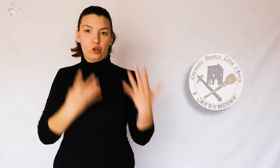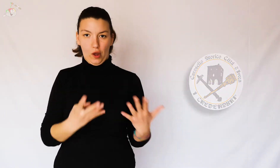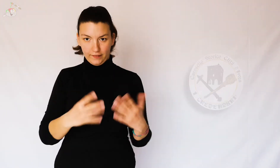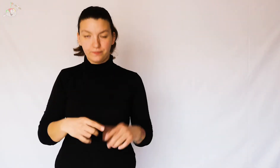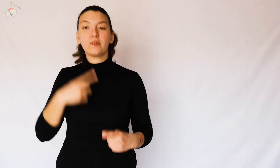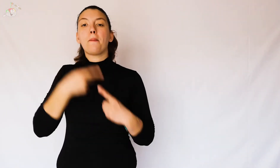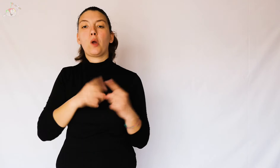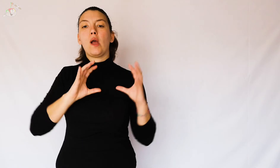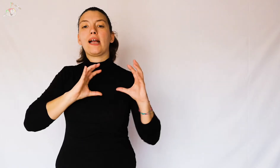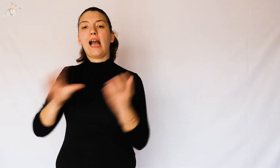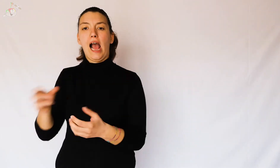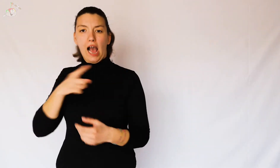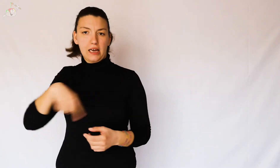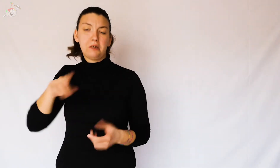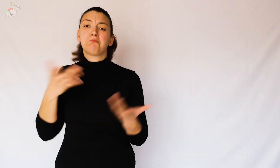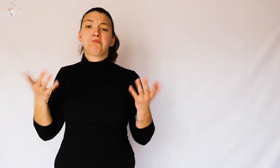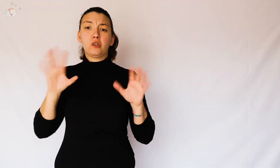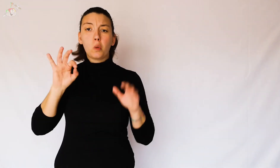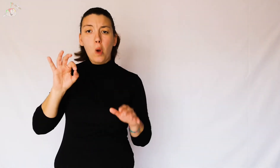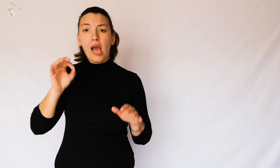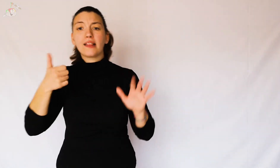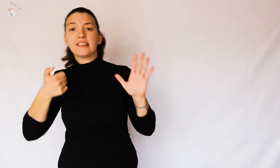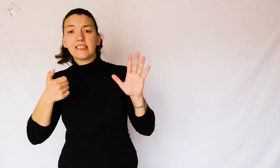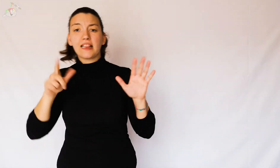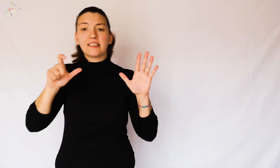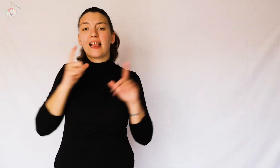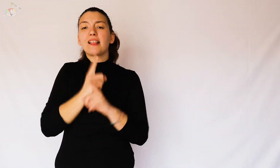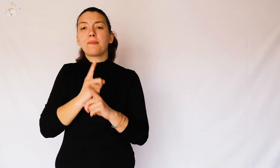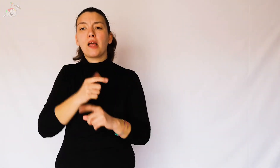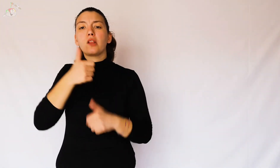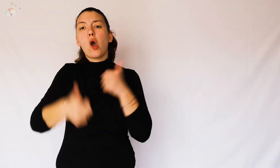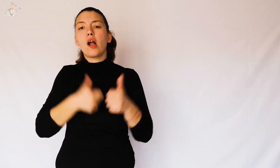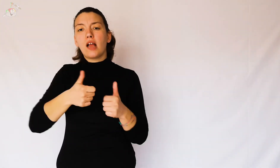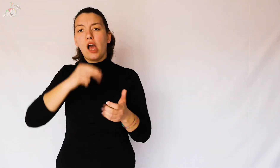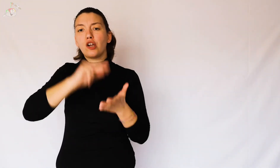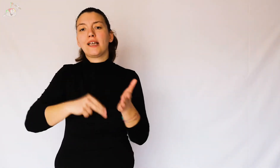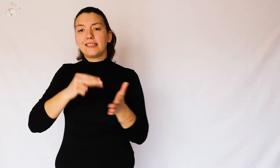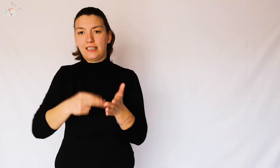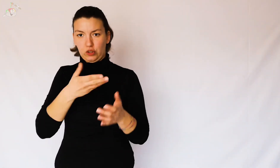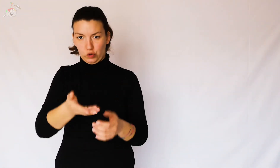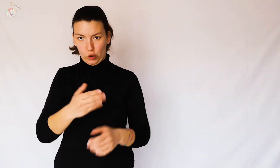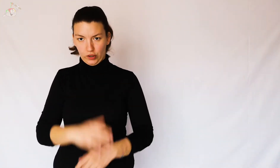There are nine and in addition the floats can be 50, 60 or 70, depending on the annual registrations.